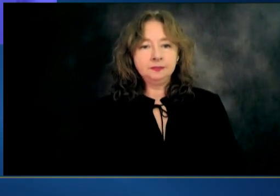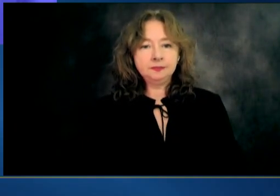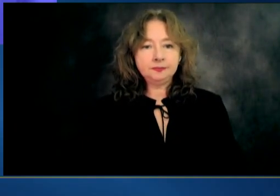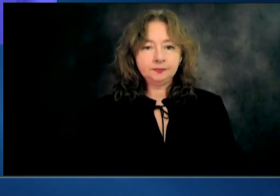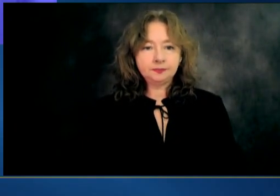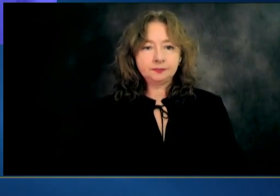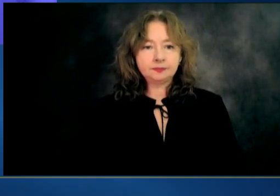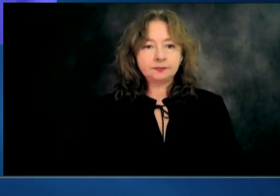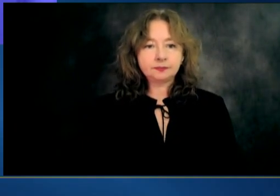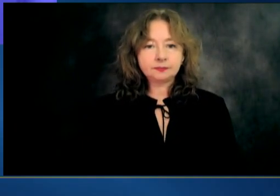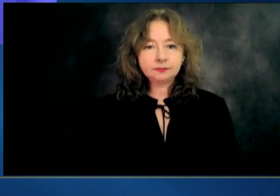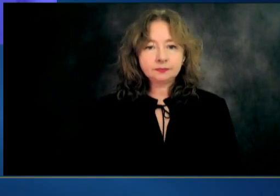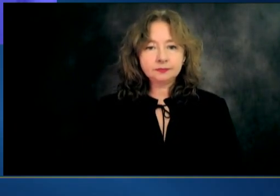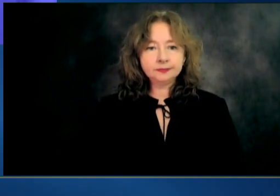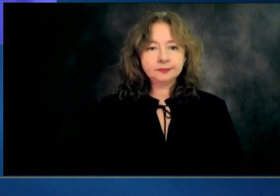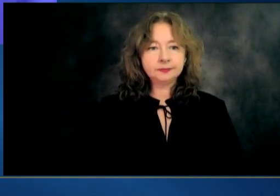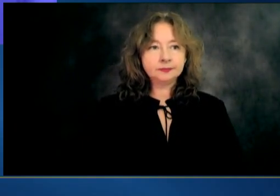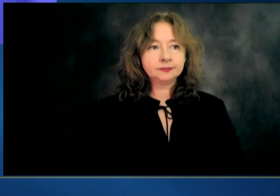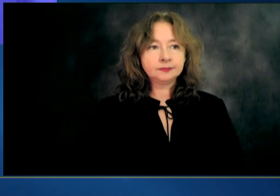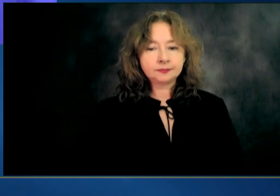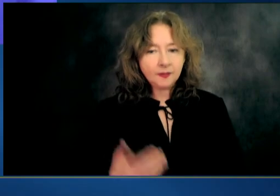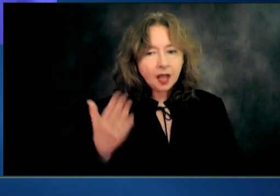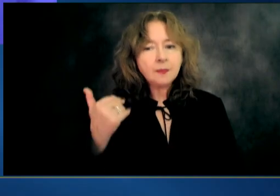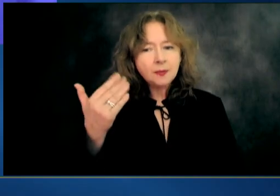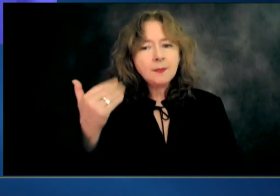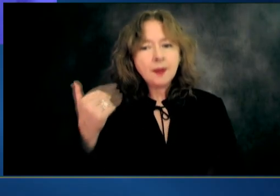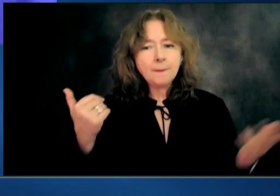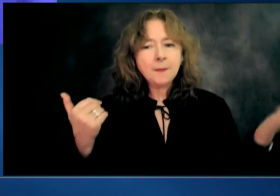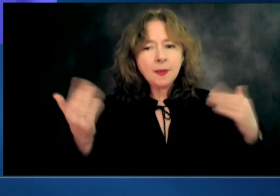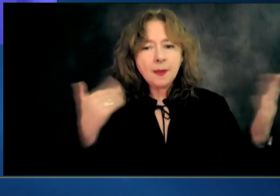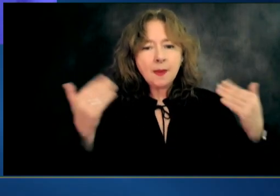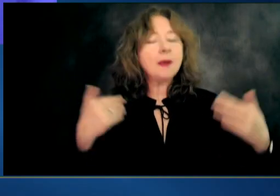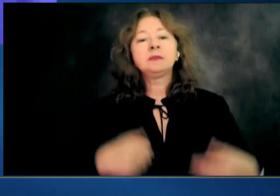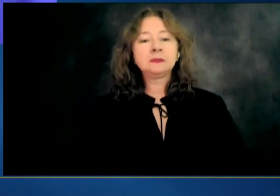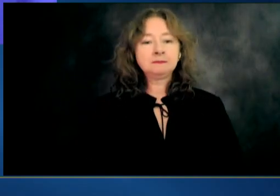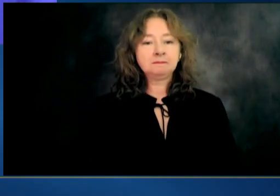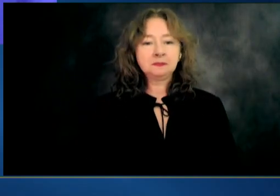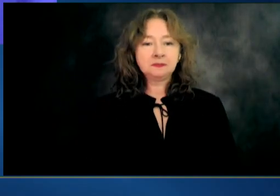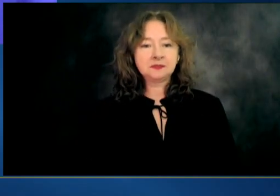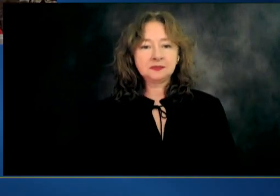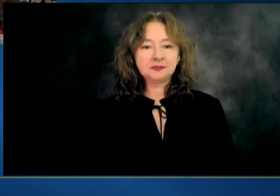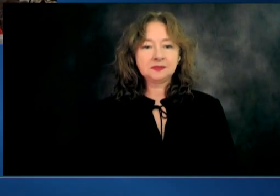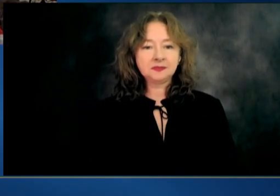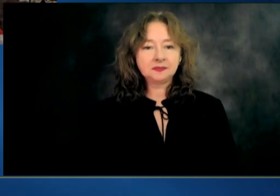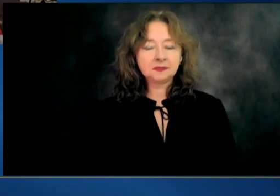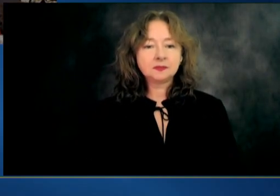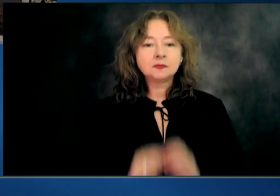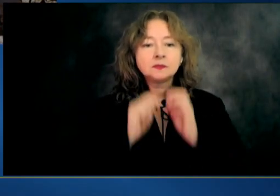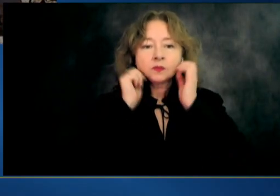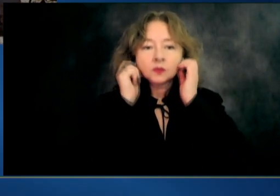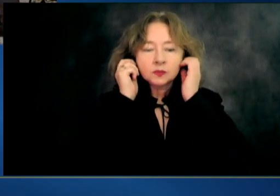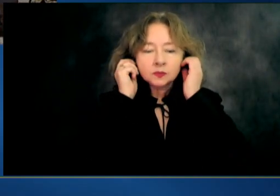Come on, come on, come on, come on, come on, come on, come on. Come on, Sanab.